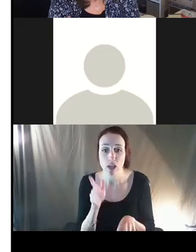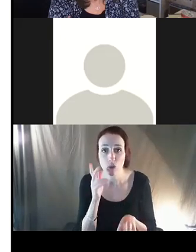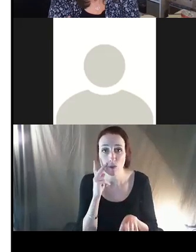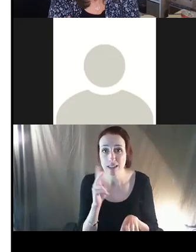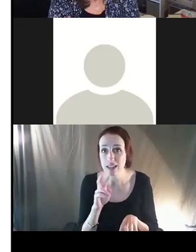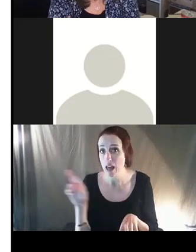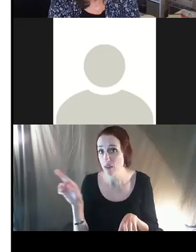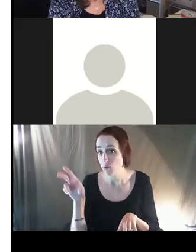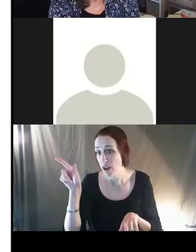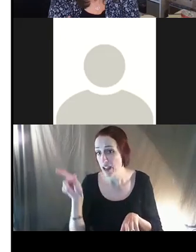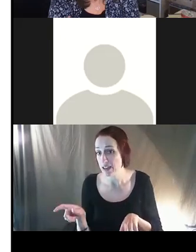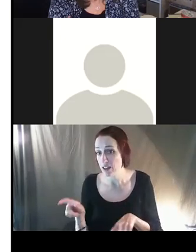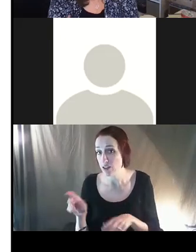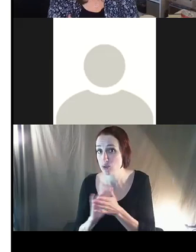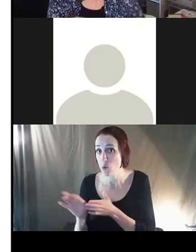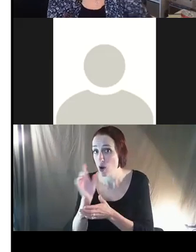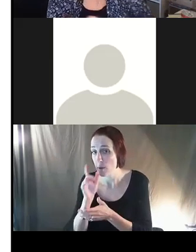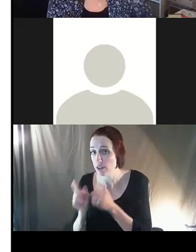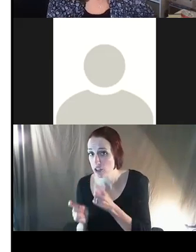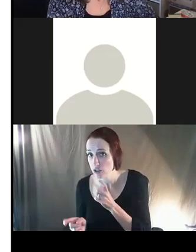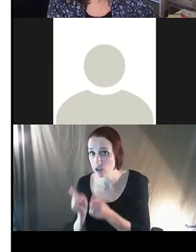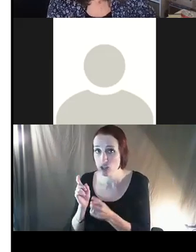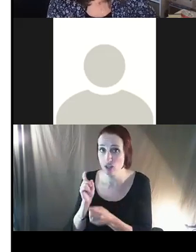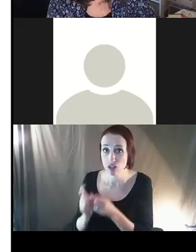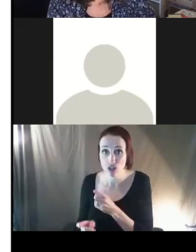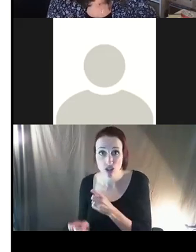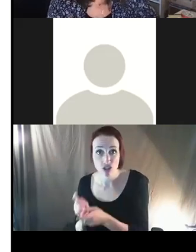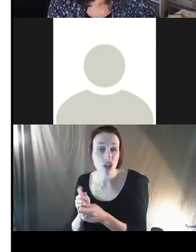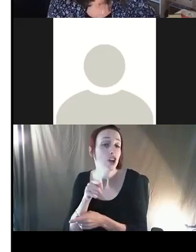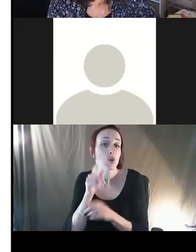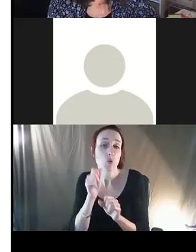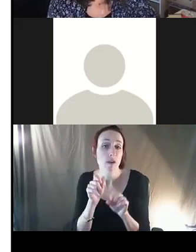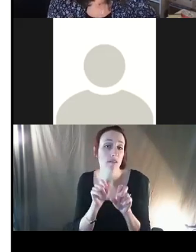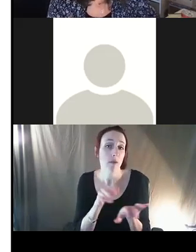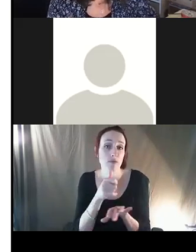you wrote. You can write something on your own or you can use